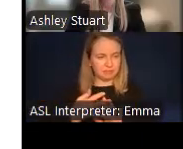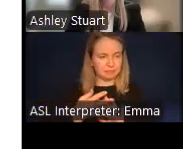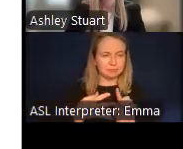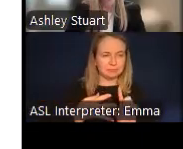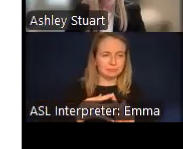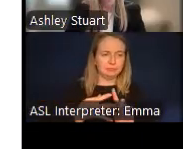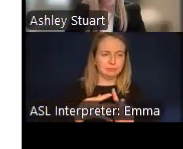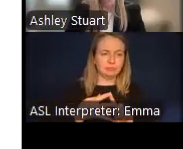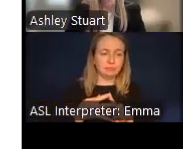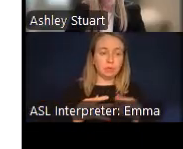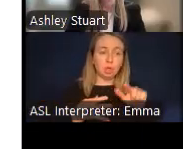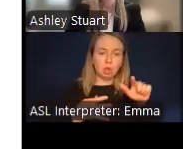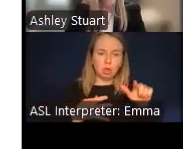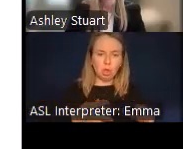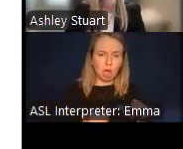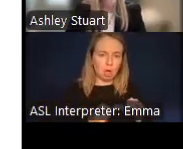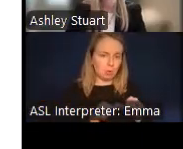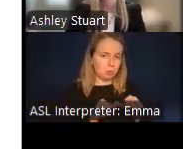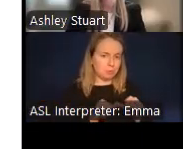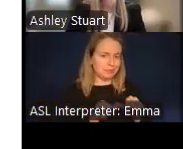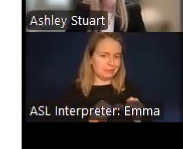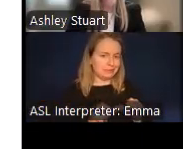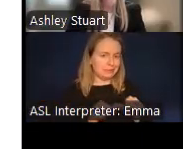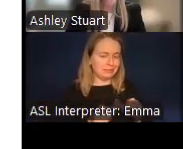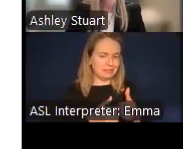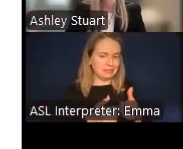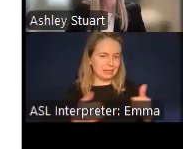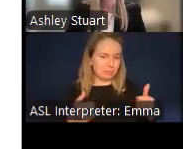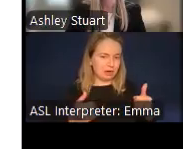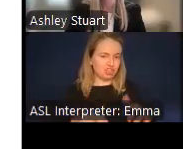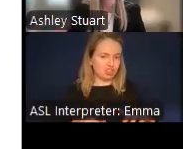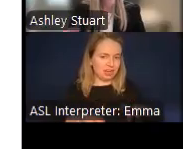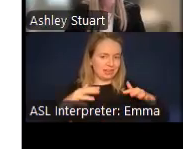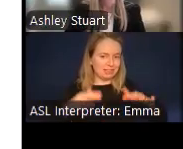low persistent separation anxiety tend to form the